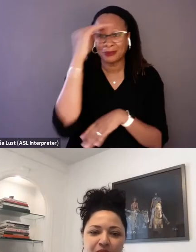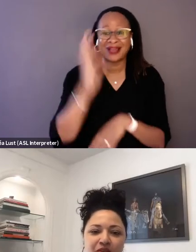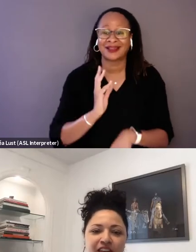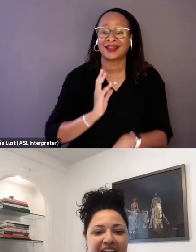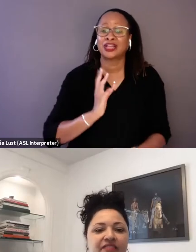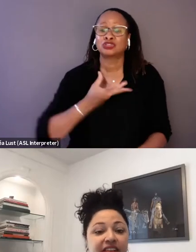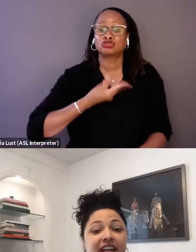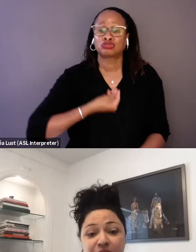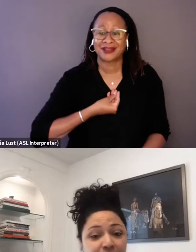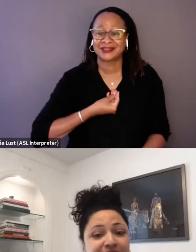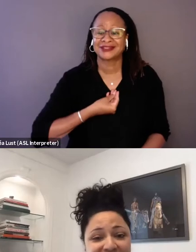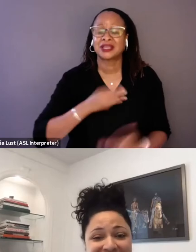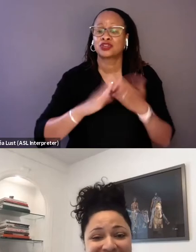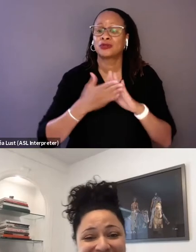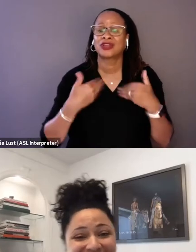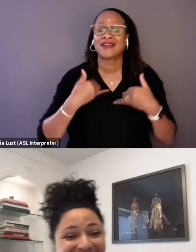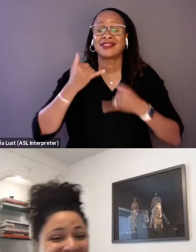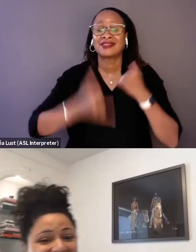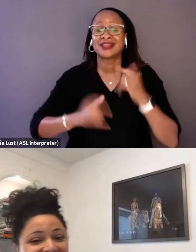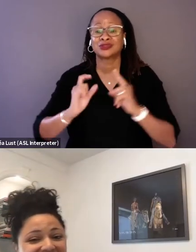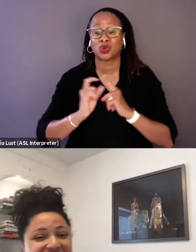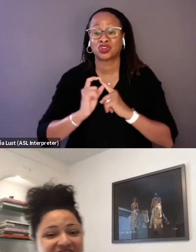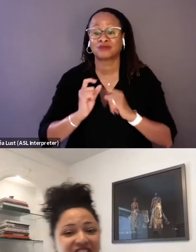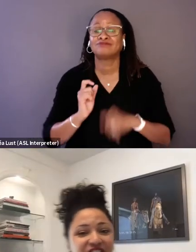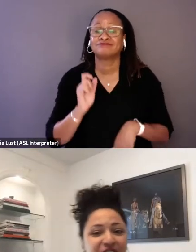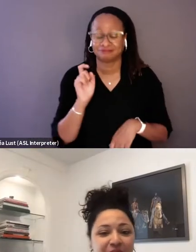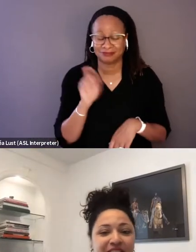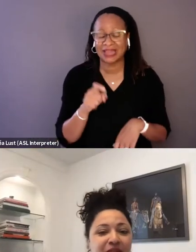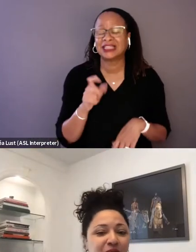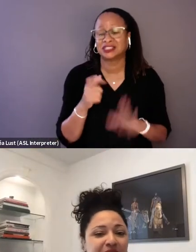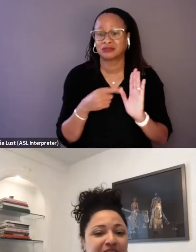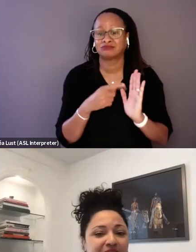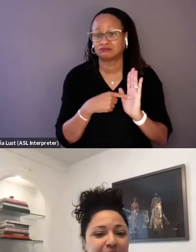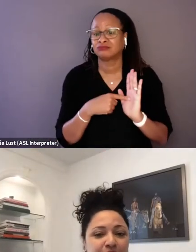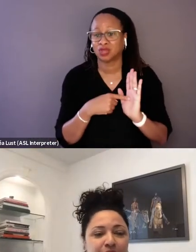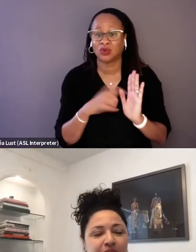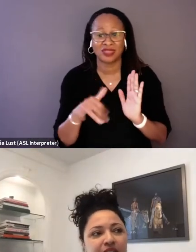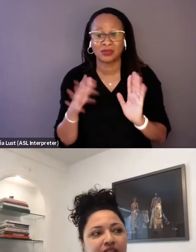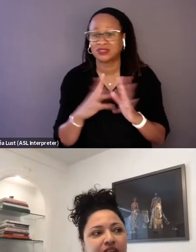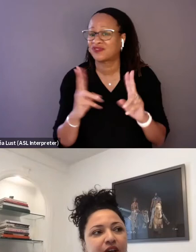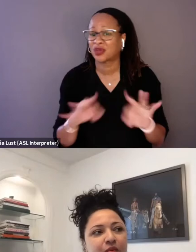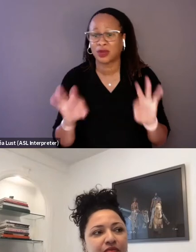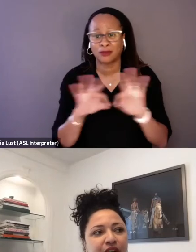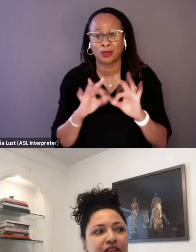community have the last word in this show. I mean, that was really important because we felt